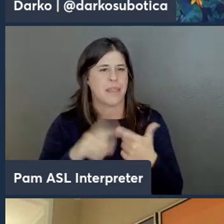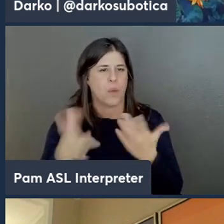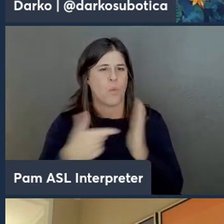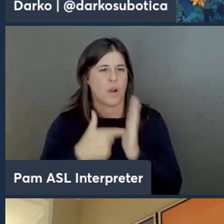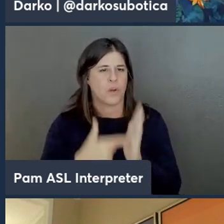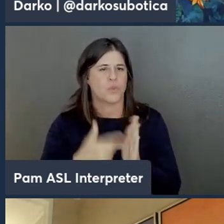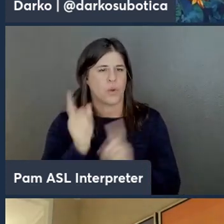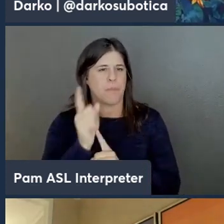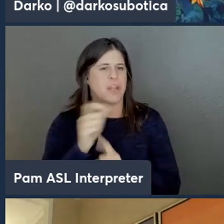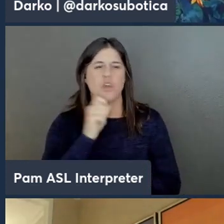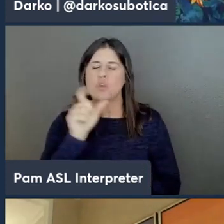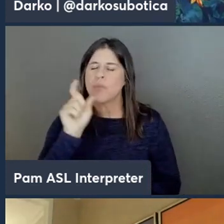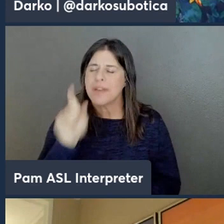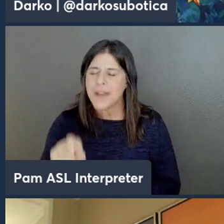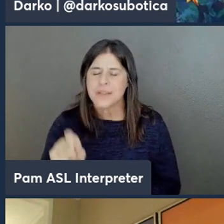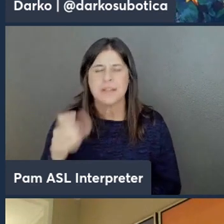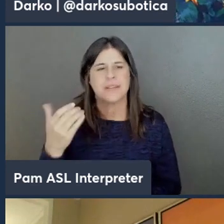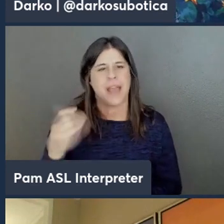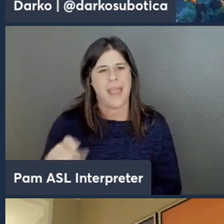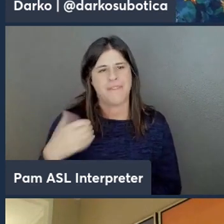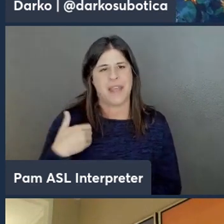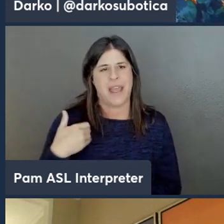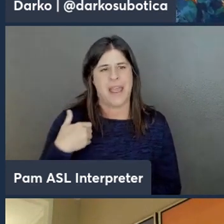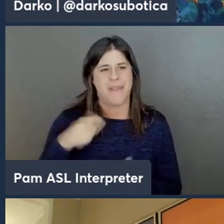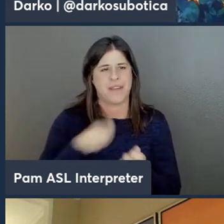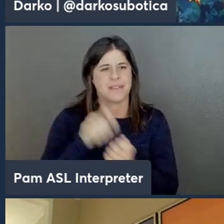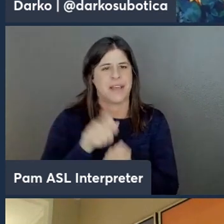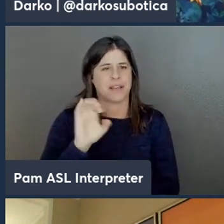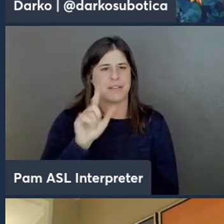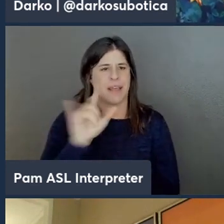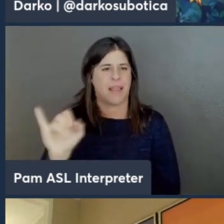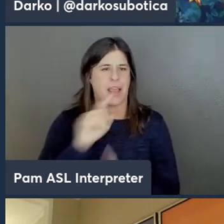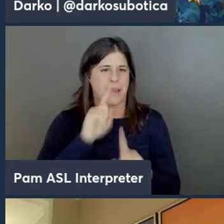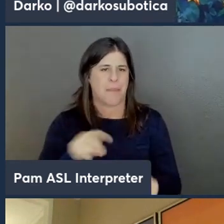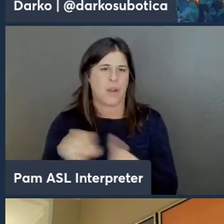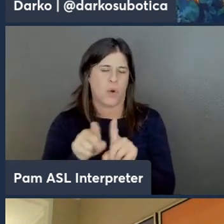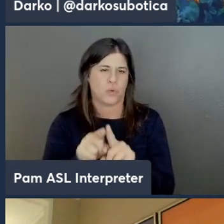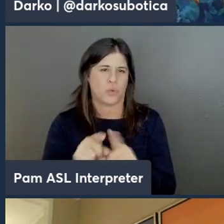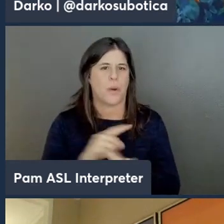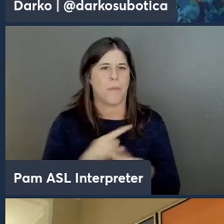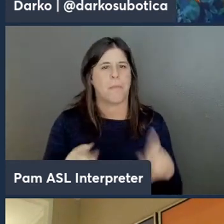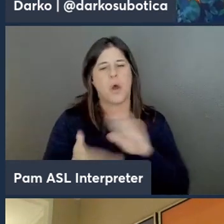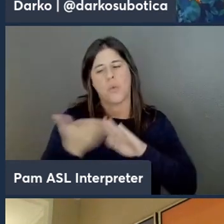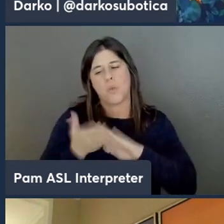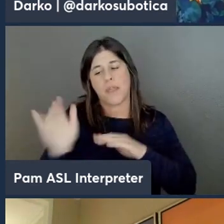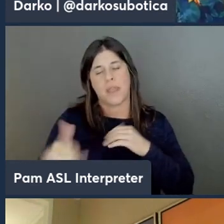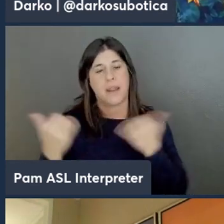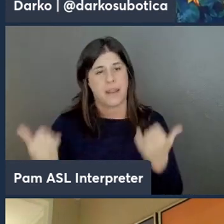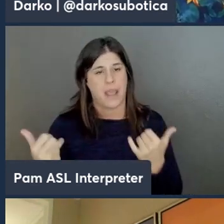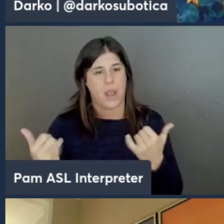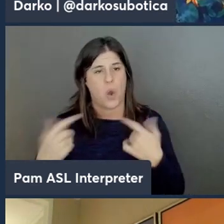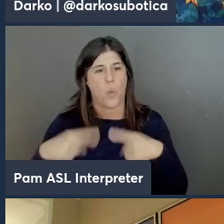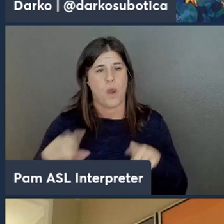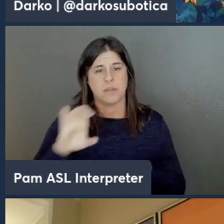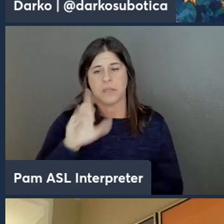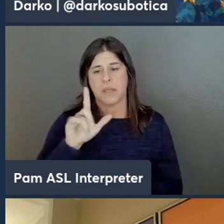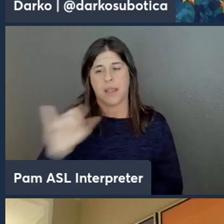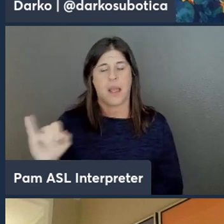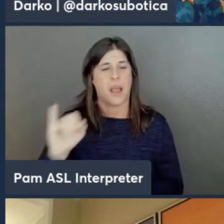that you don't necessarily have to have exact CLI command. It's true. So if I run this now, while it's a CLI command, and it's telling me that,